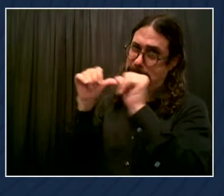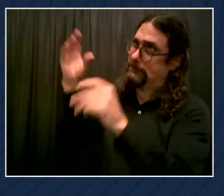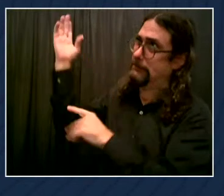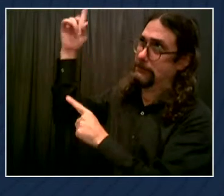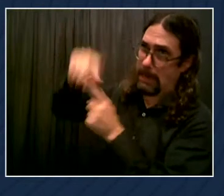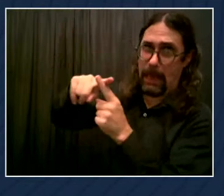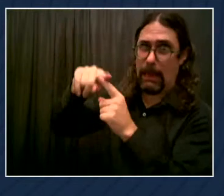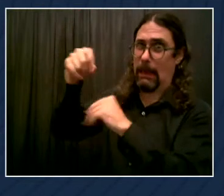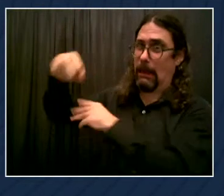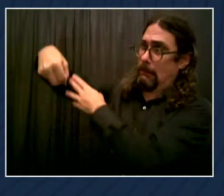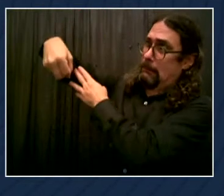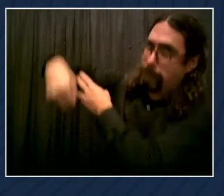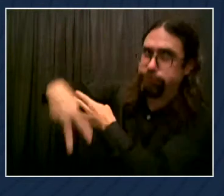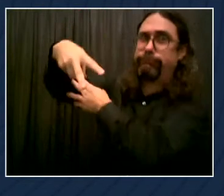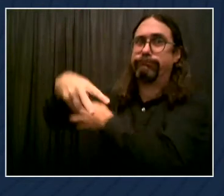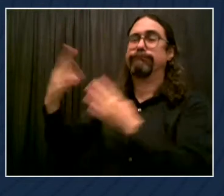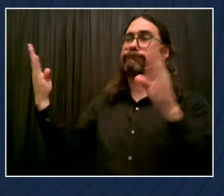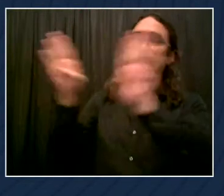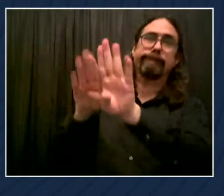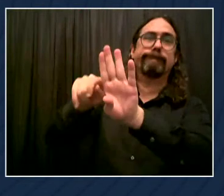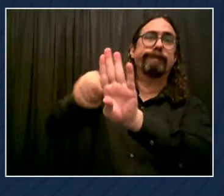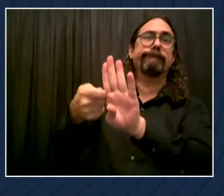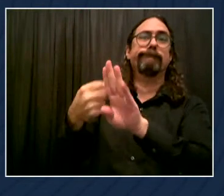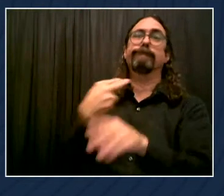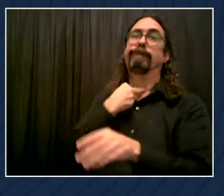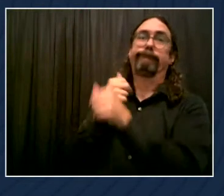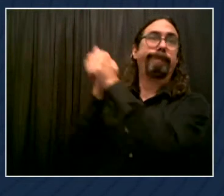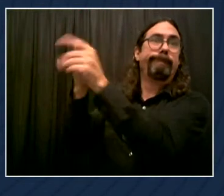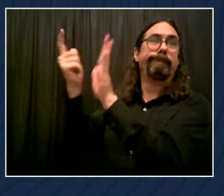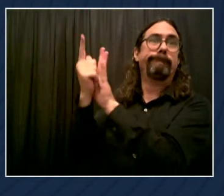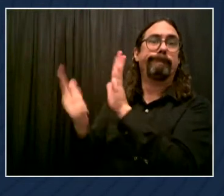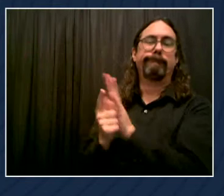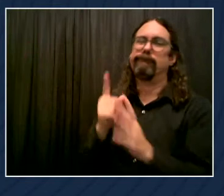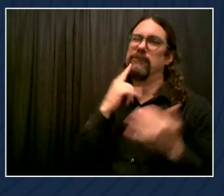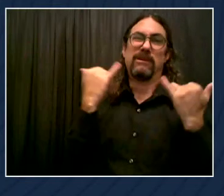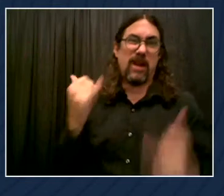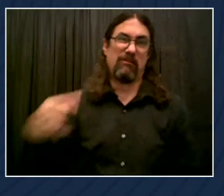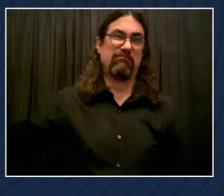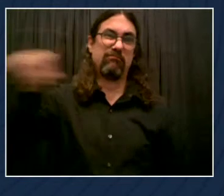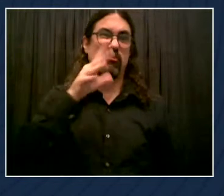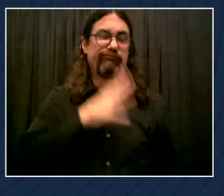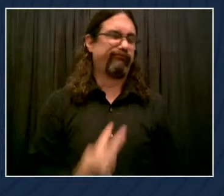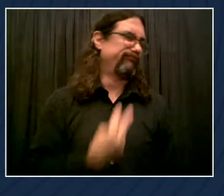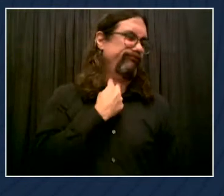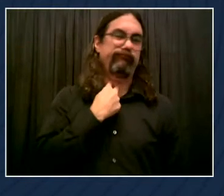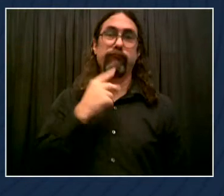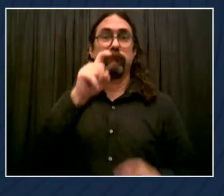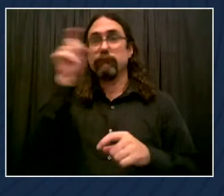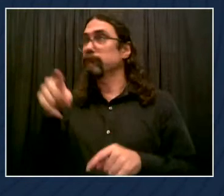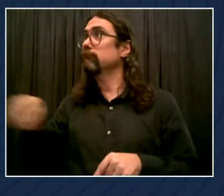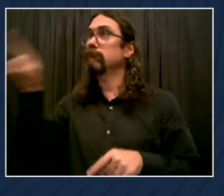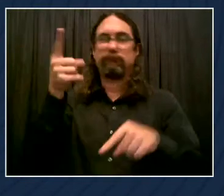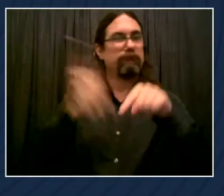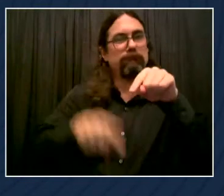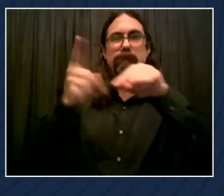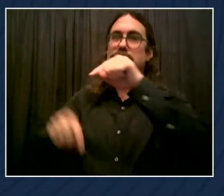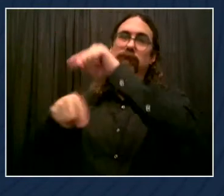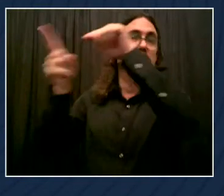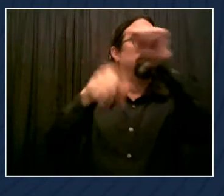MORNING IN TEXAS TO AWNSER CLALS, BUT THEY ARE NOT ABLE TO PVIRODE SERVICES TO THE